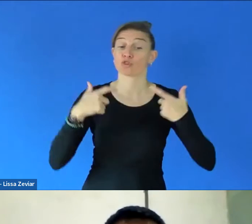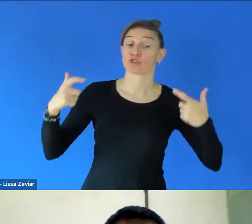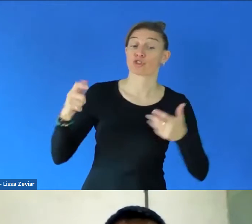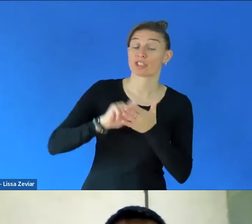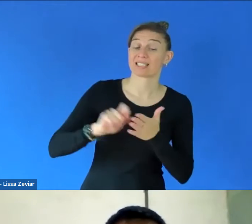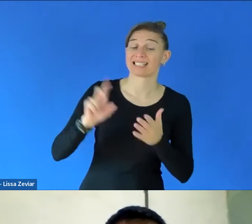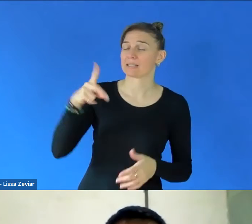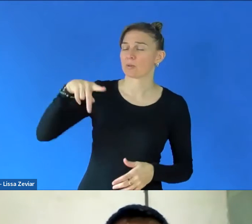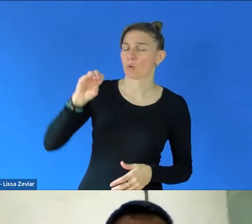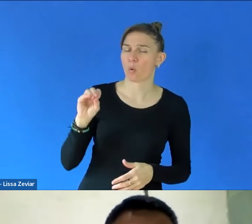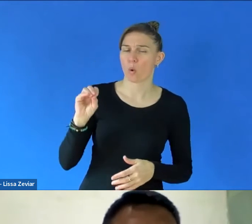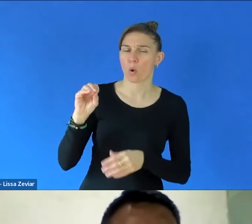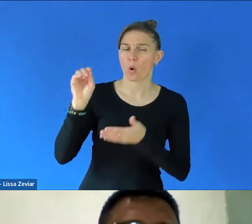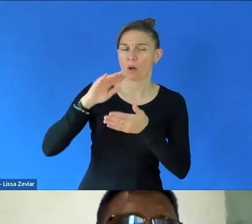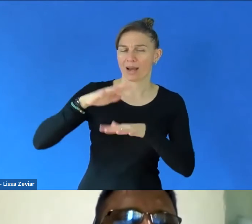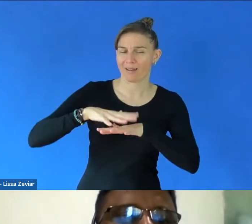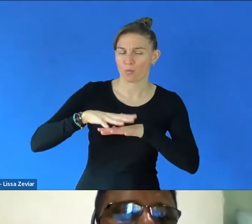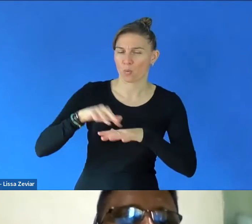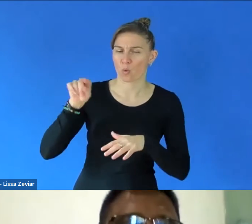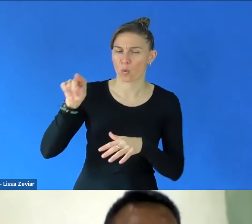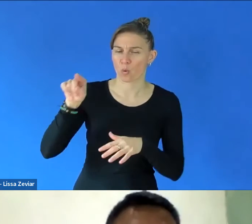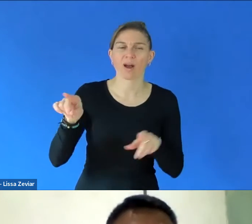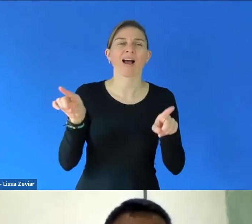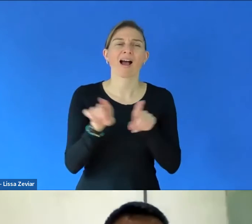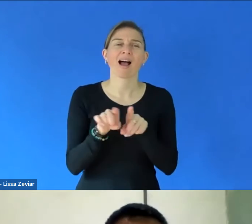and co-convenor of FANSA-BD.